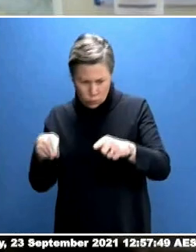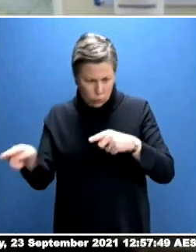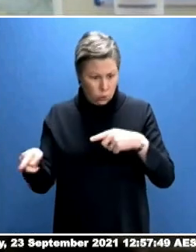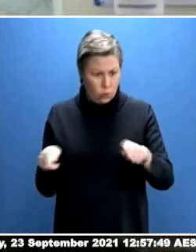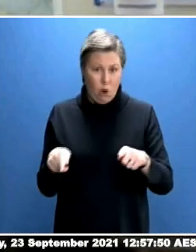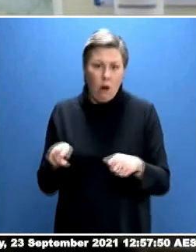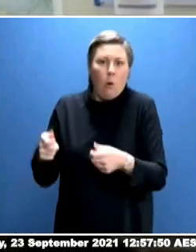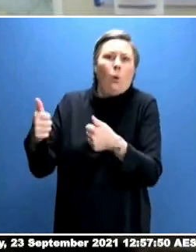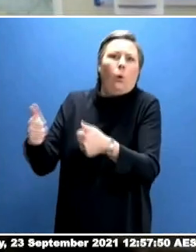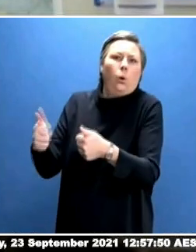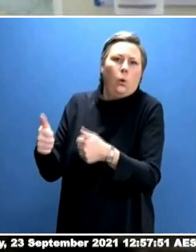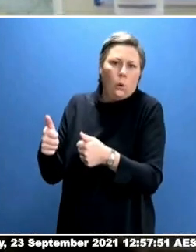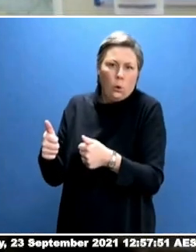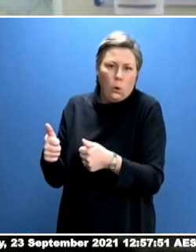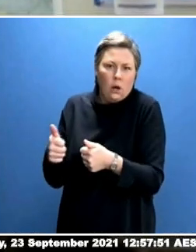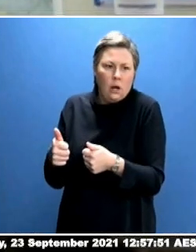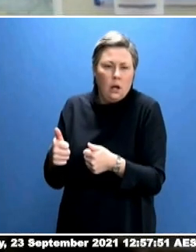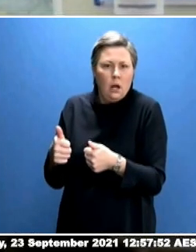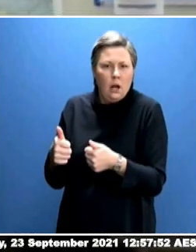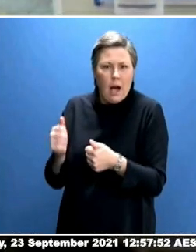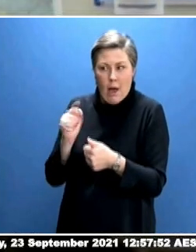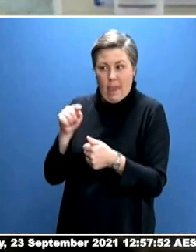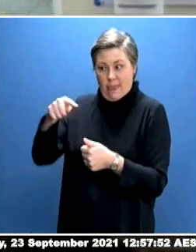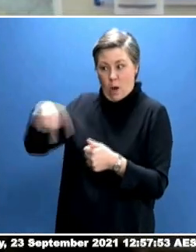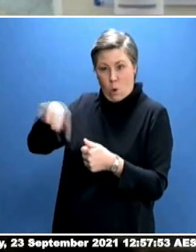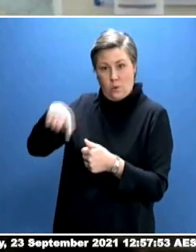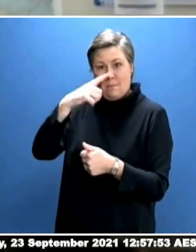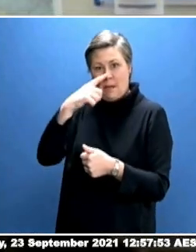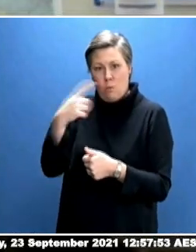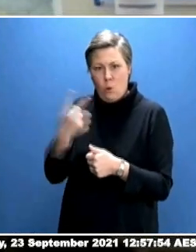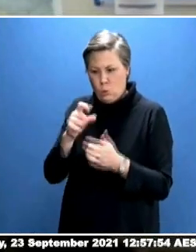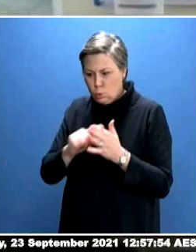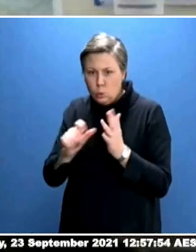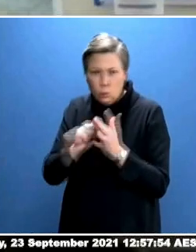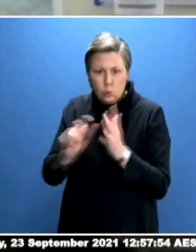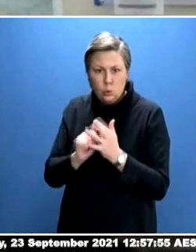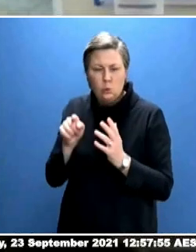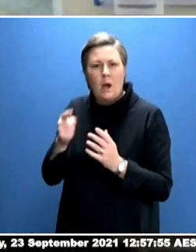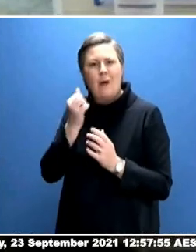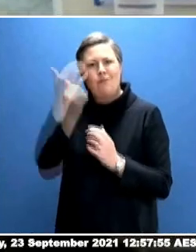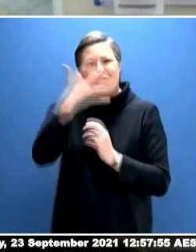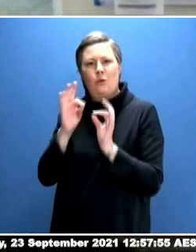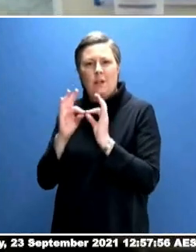There's a lot of work to do with having more of an equal say, but it's an important thing.